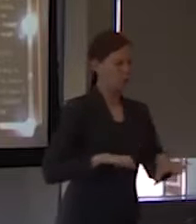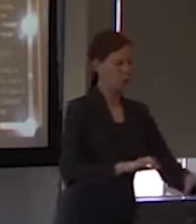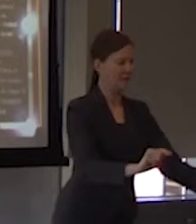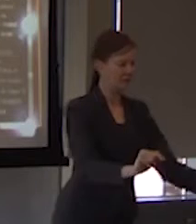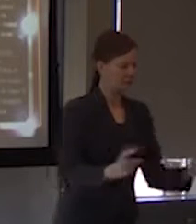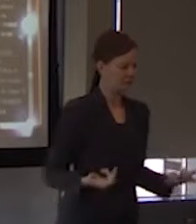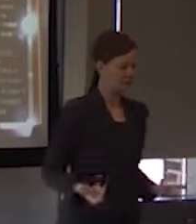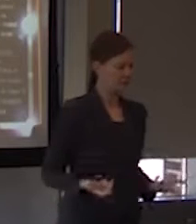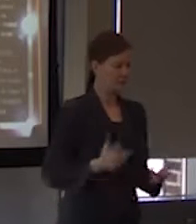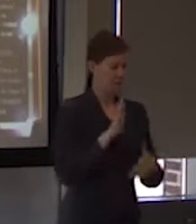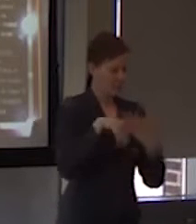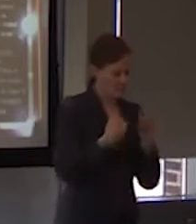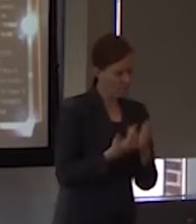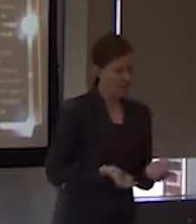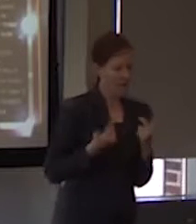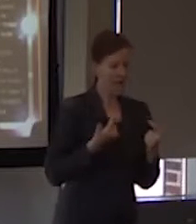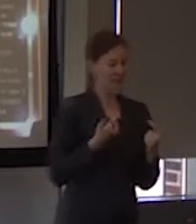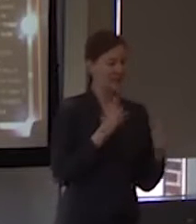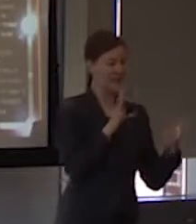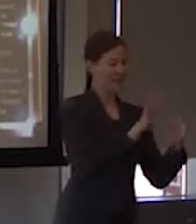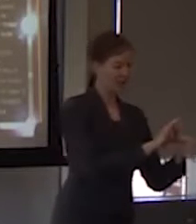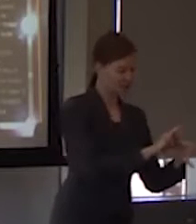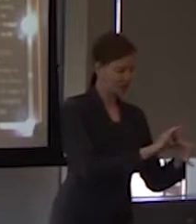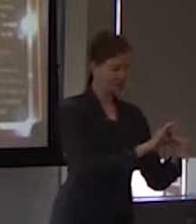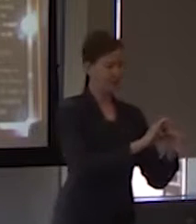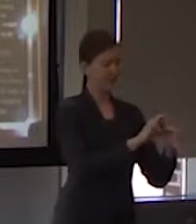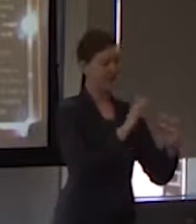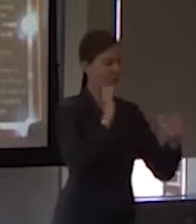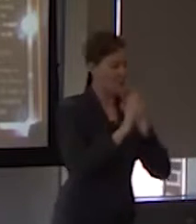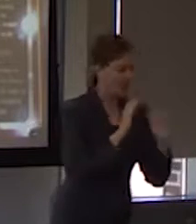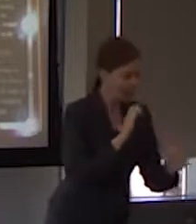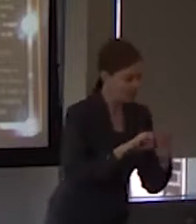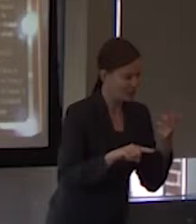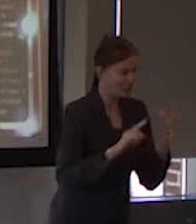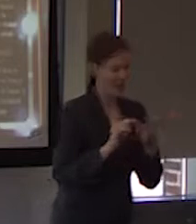All of life is a connection, a communication, and a collaboration.